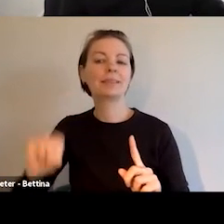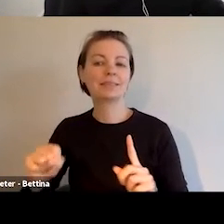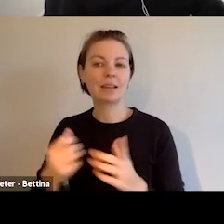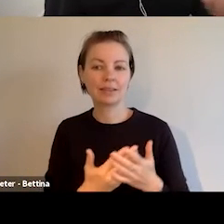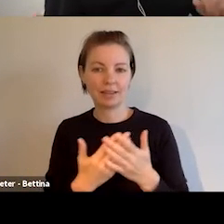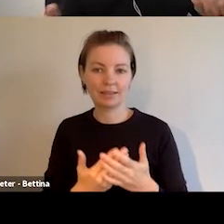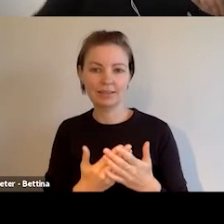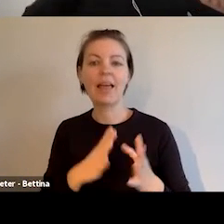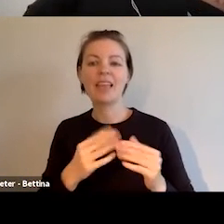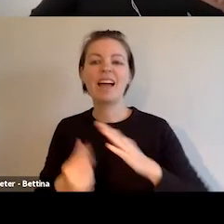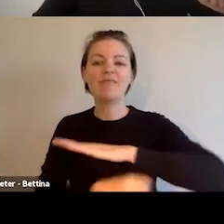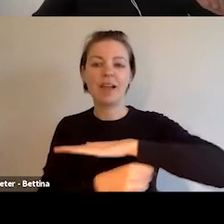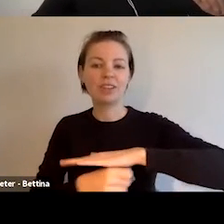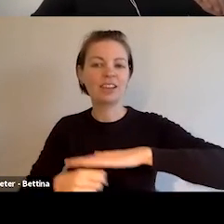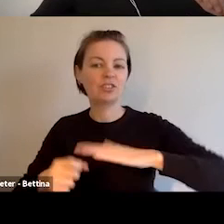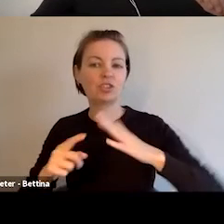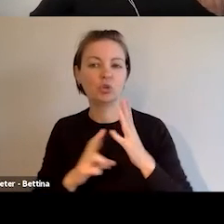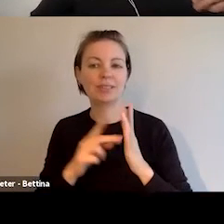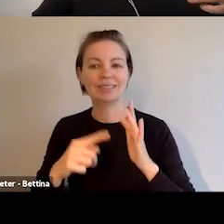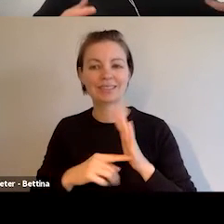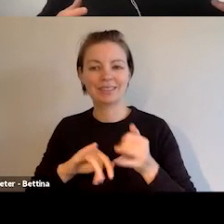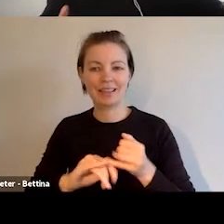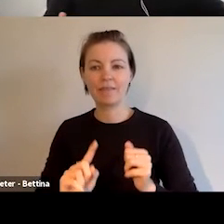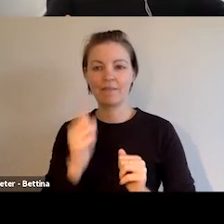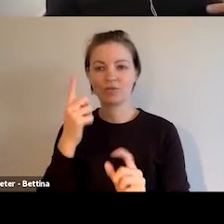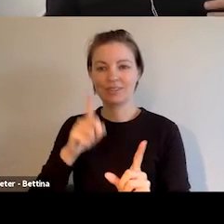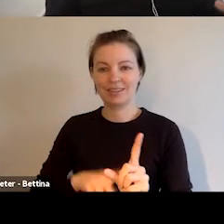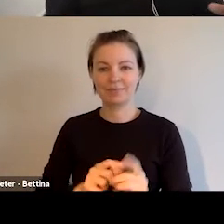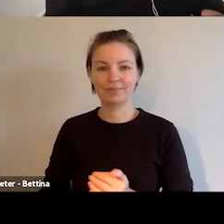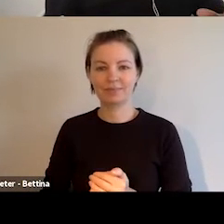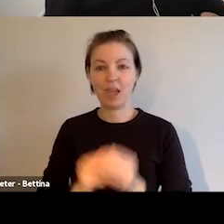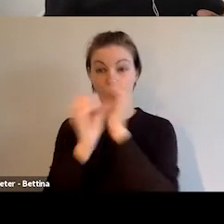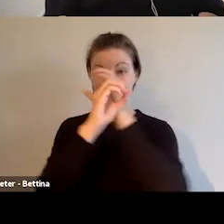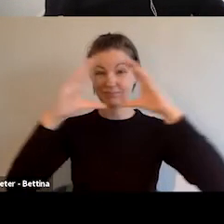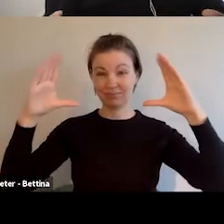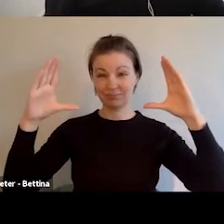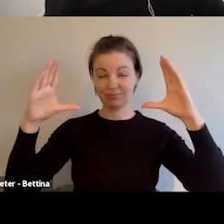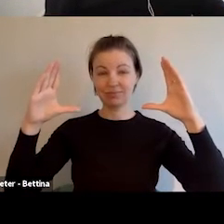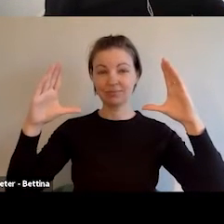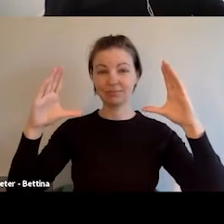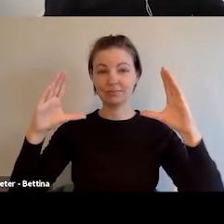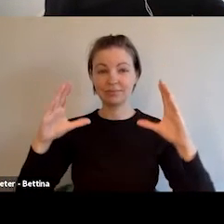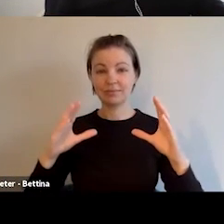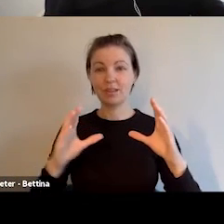In this foundation units in first year. To give you a picture of what this looks like in terms of a volume of learning or how much